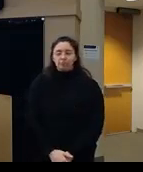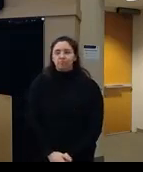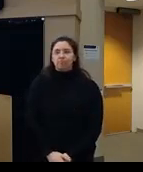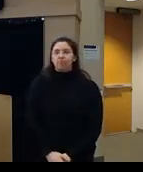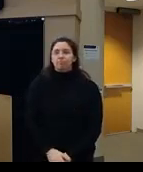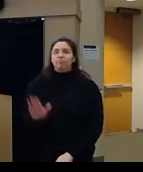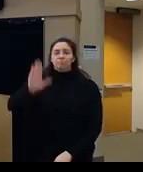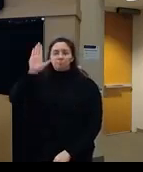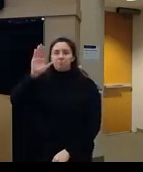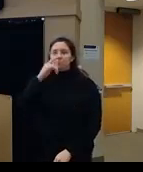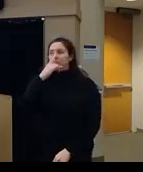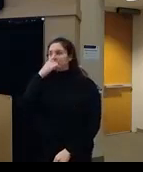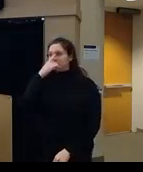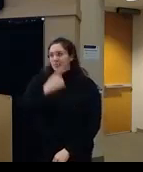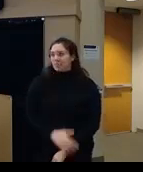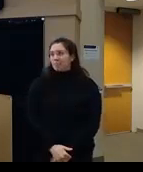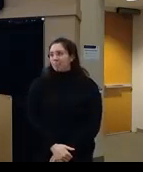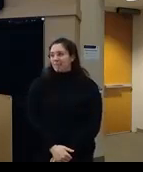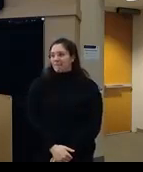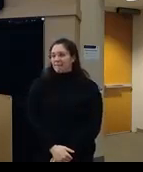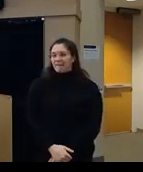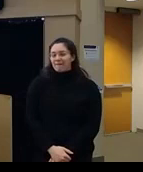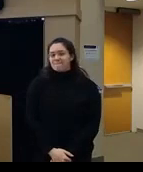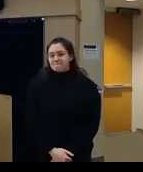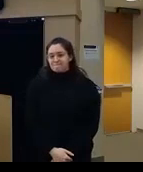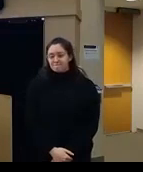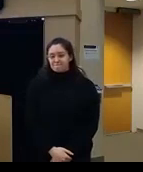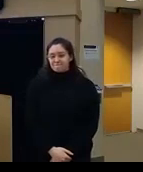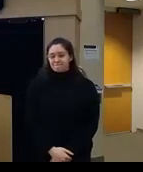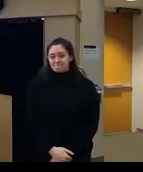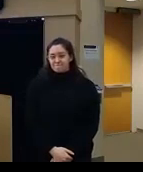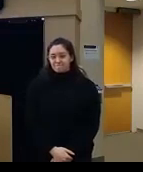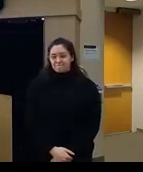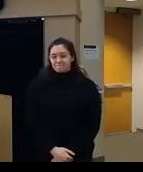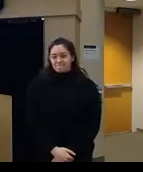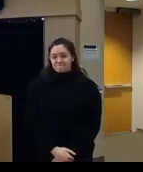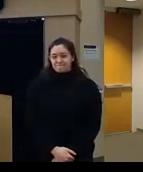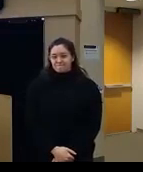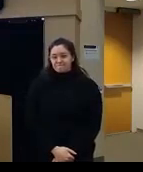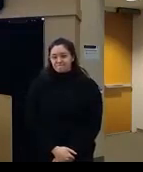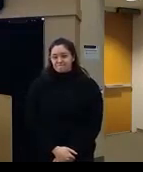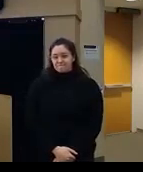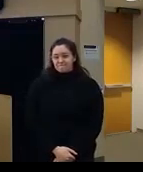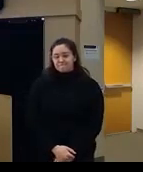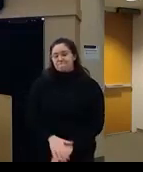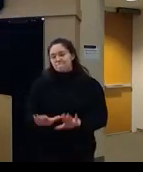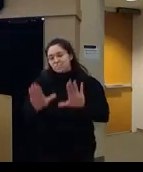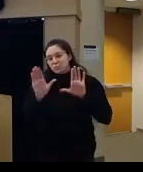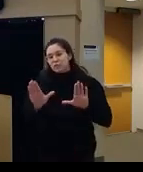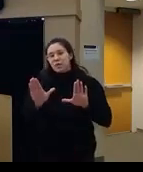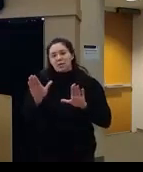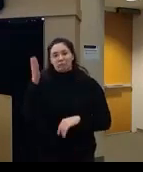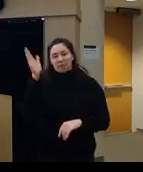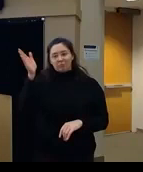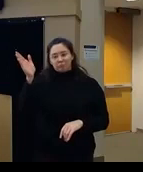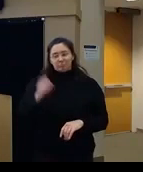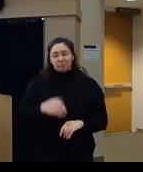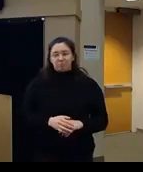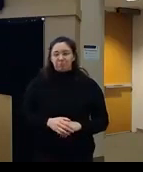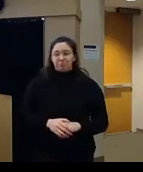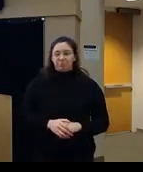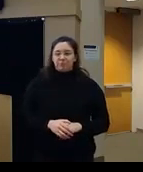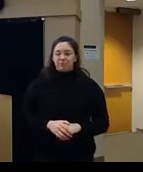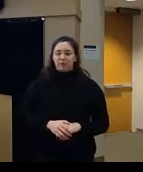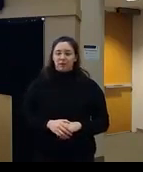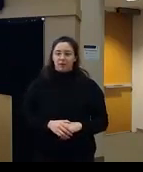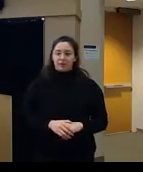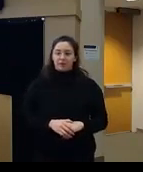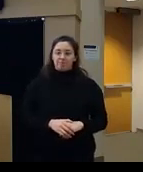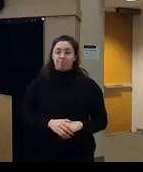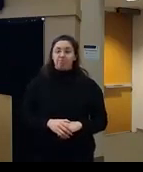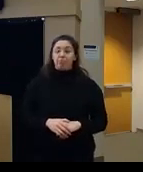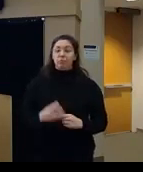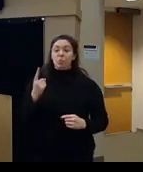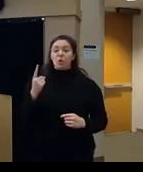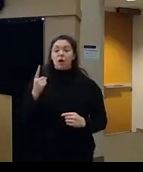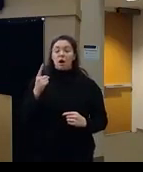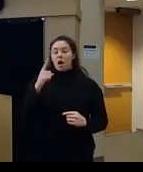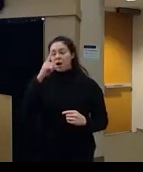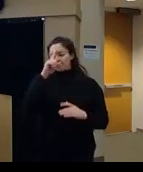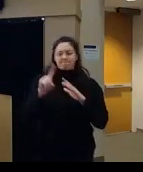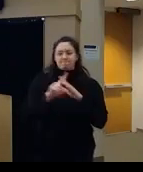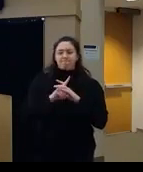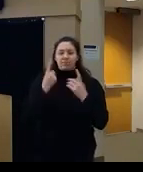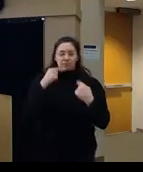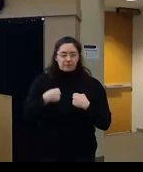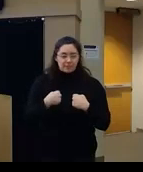yes yes phenomenal presentation um you know uh the thing that's pointing out to me right is